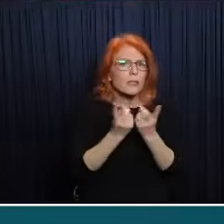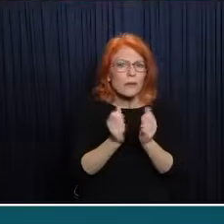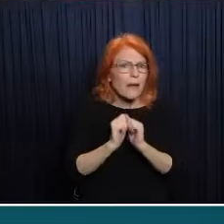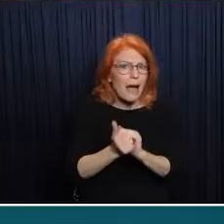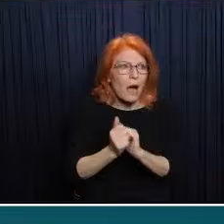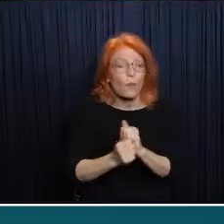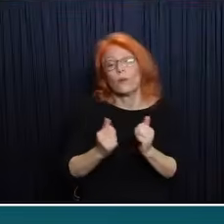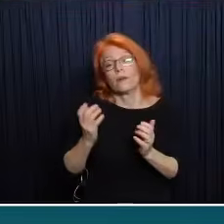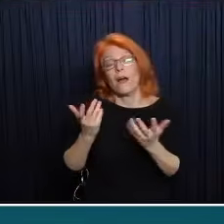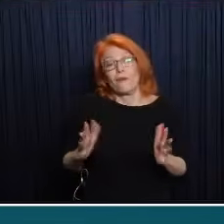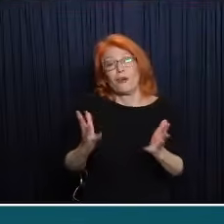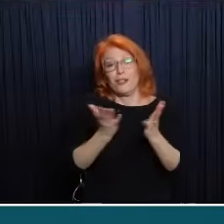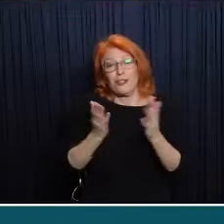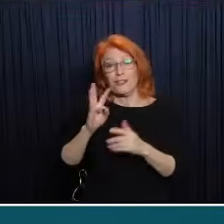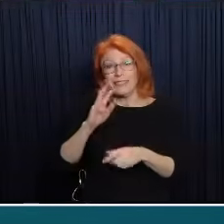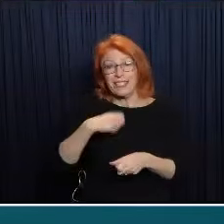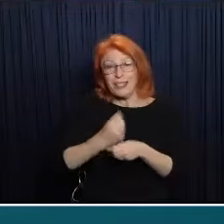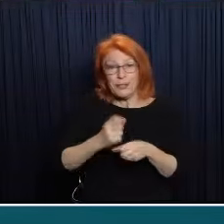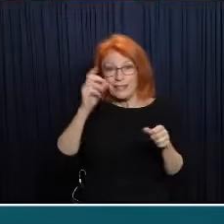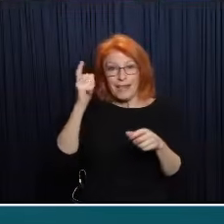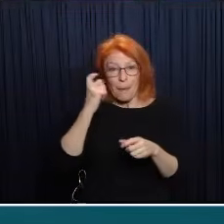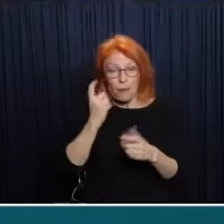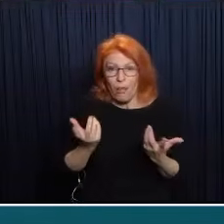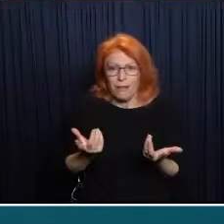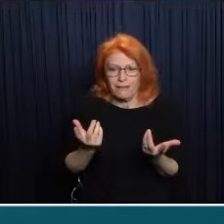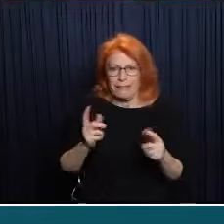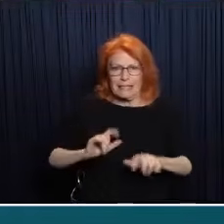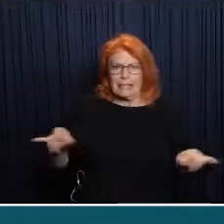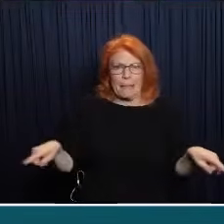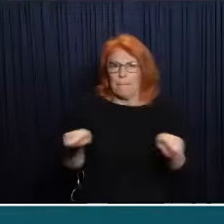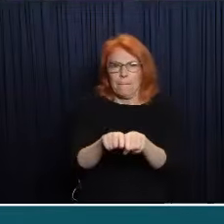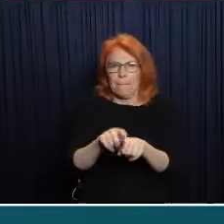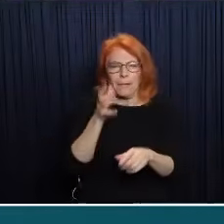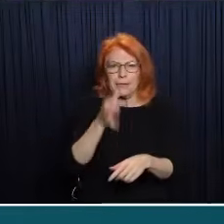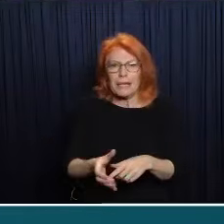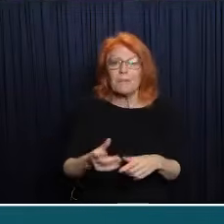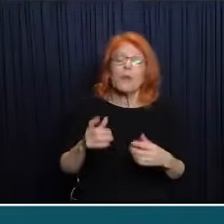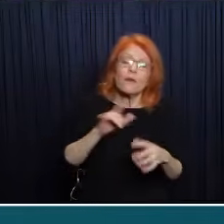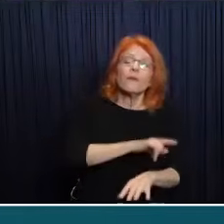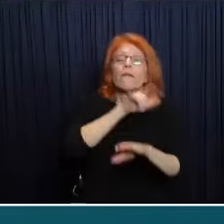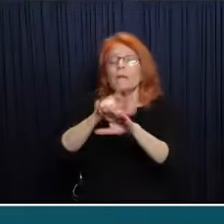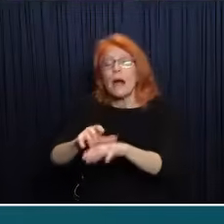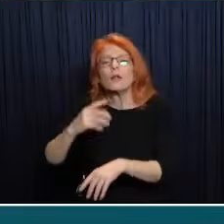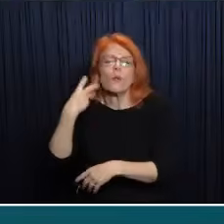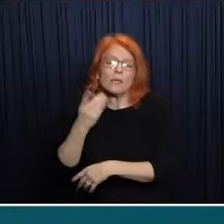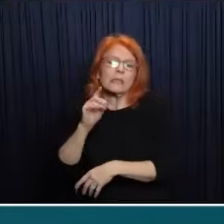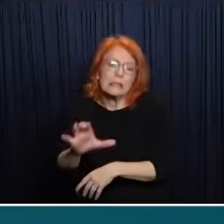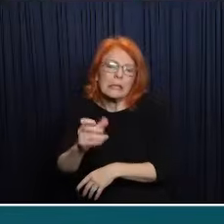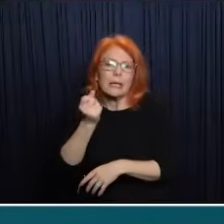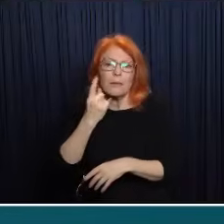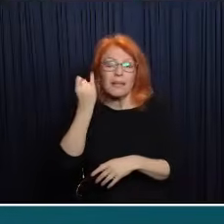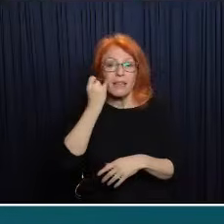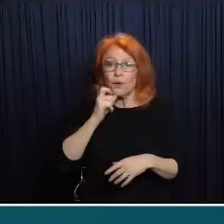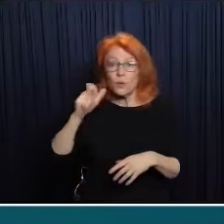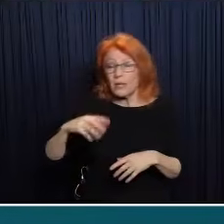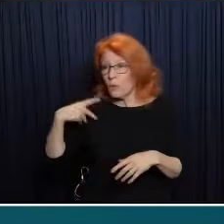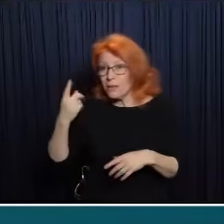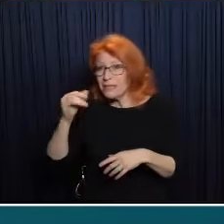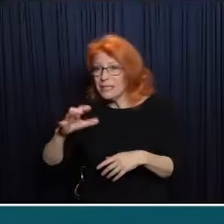BALANCE THE DEMANDING SCHEDULE IN D.C. WITH BEING PRESENT WITH PEOPLE IN YOUR DISTRICT?